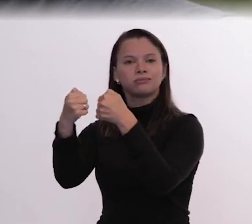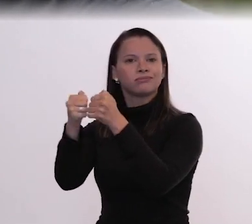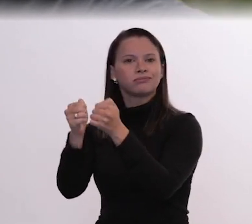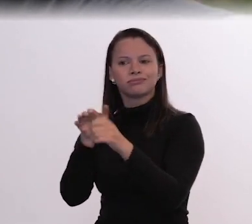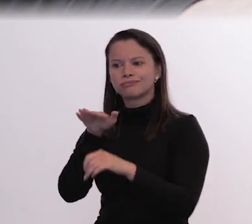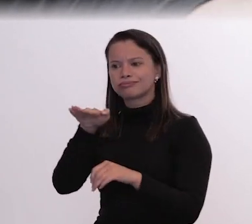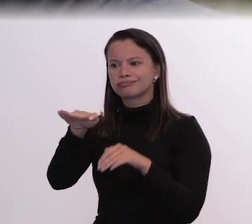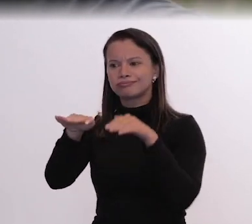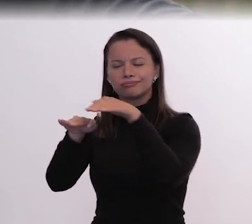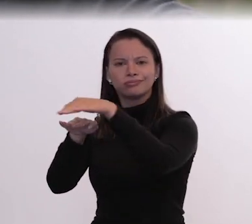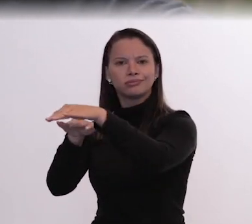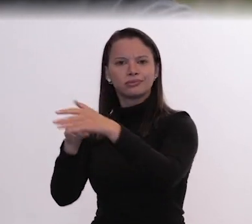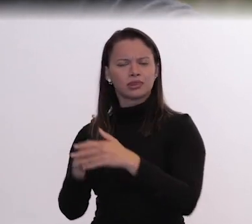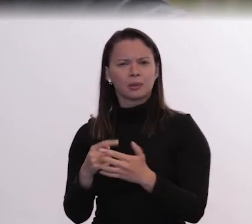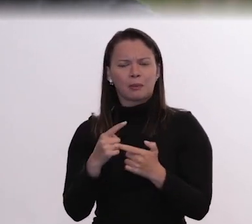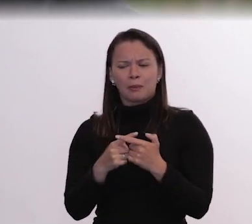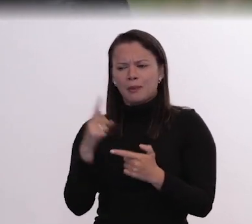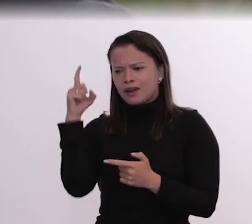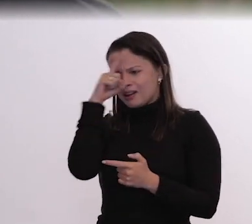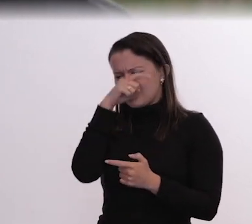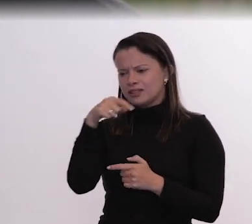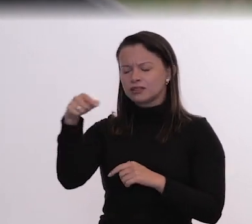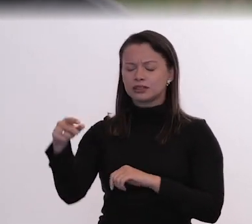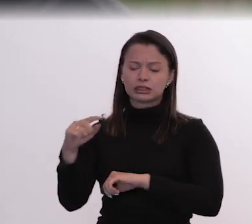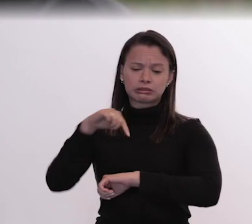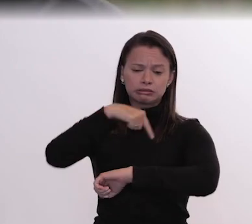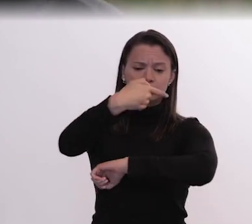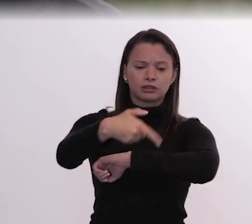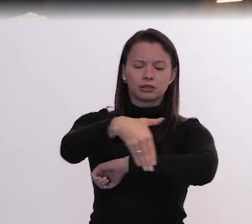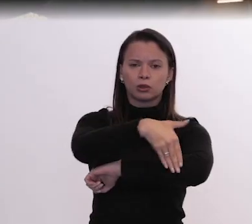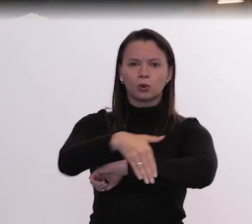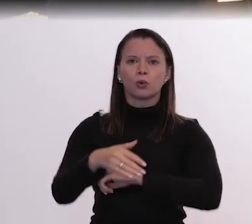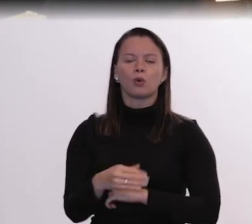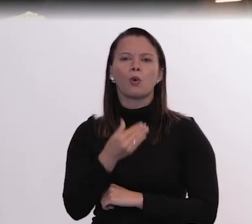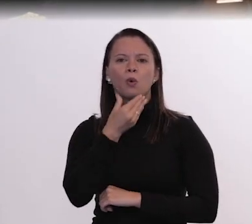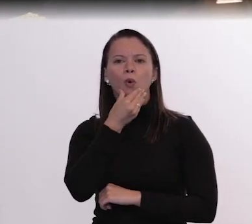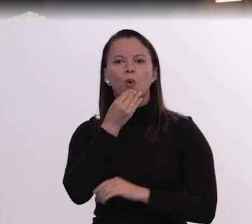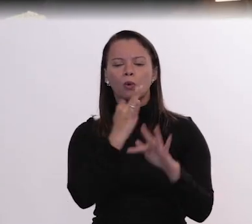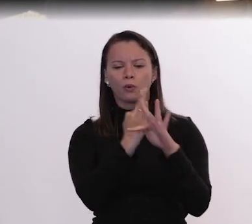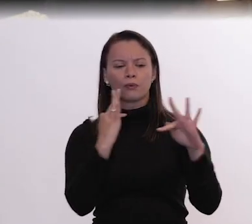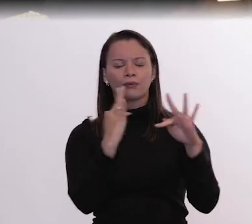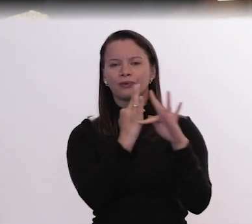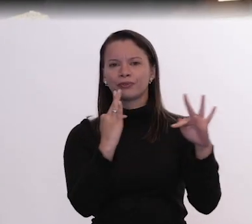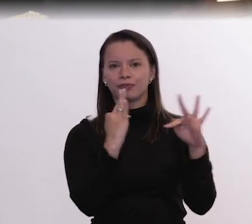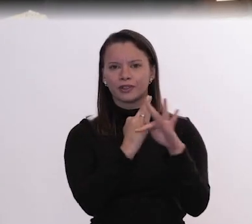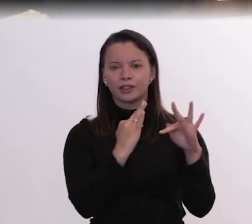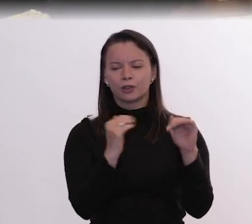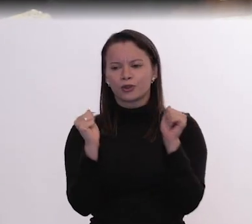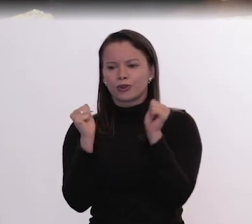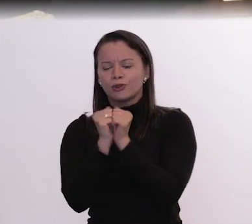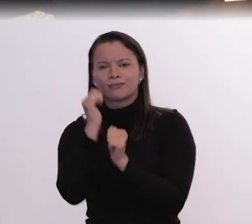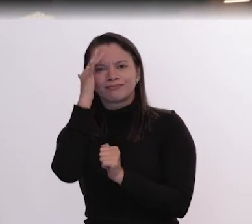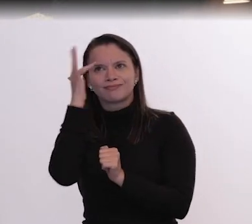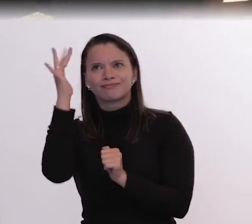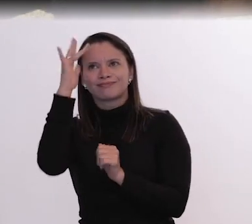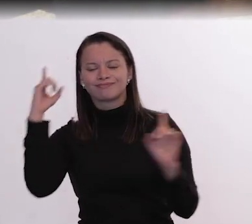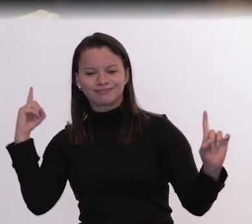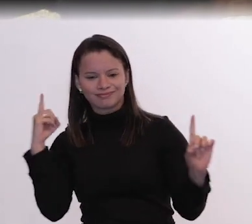in Maria Antônia Street, a physicist would bump into a philosopher and there would be a match. Now you have to get the car.